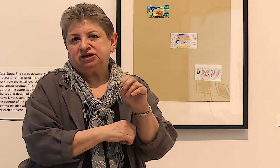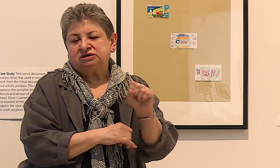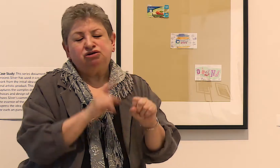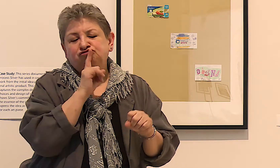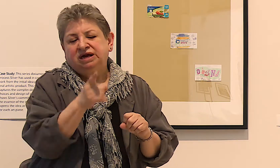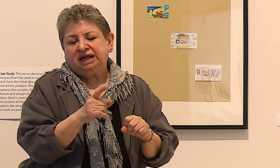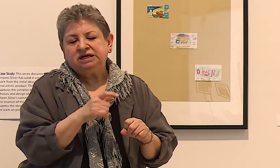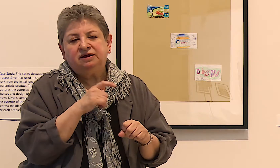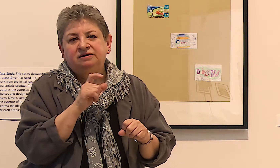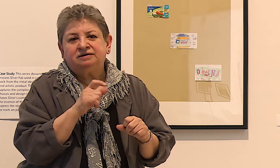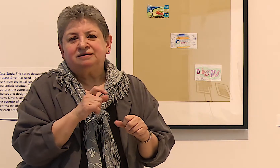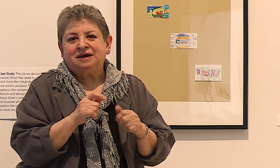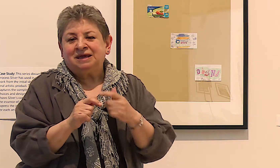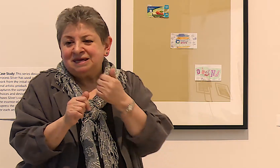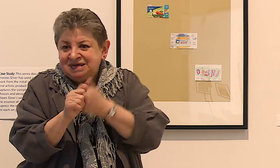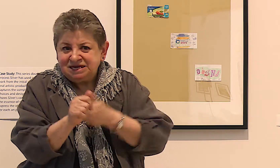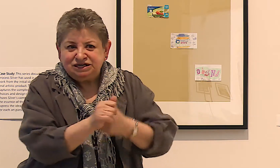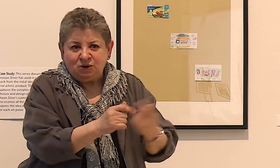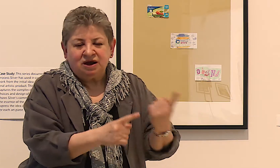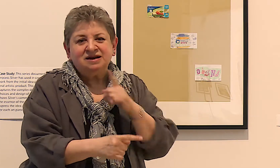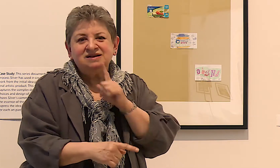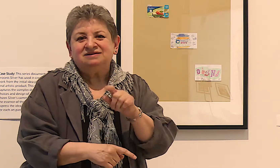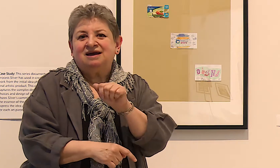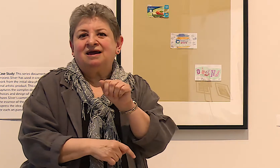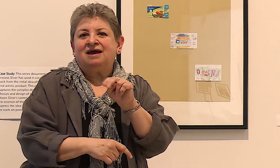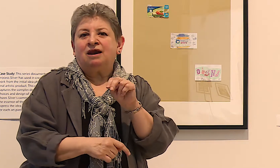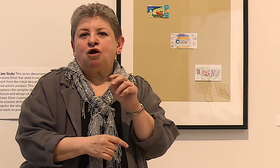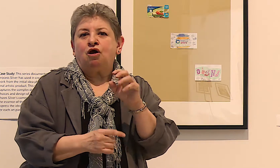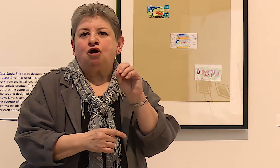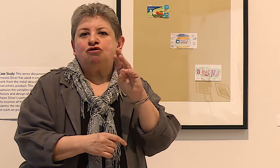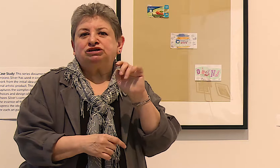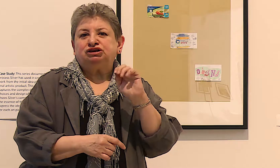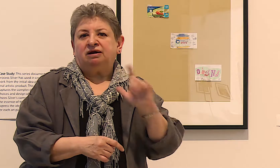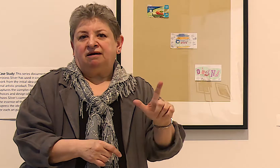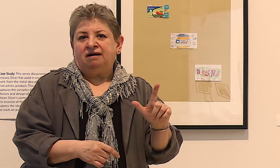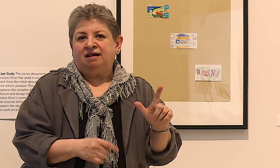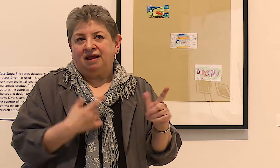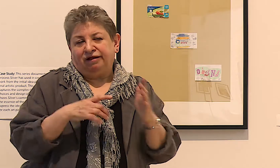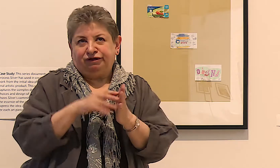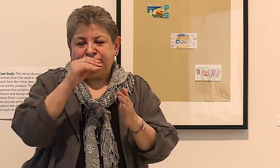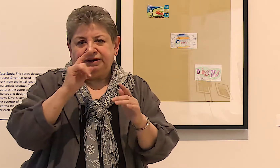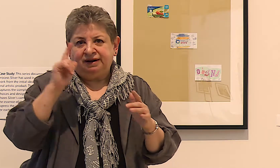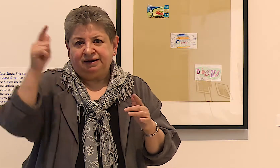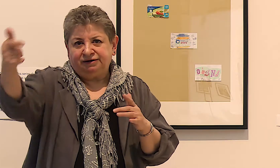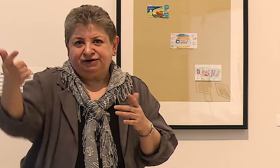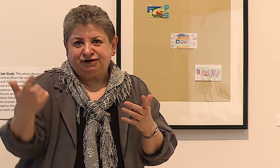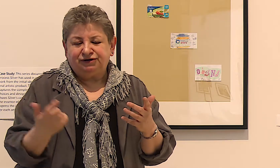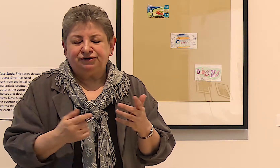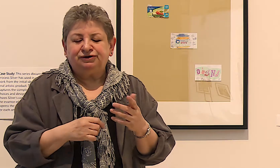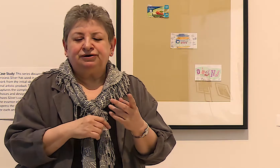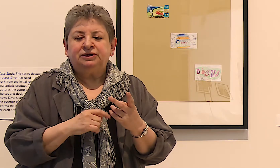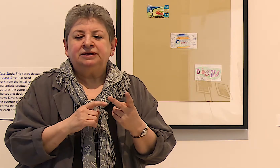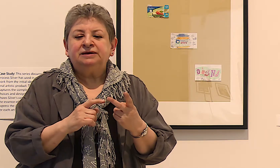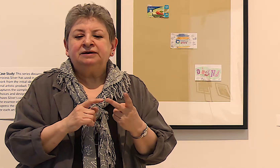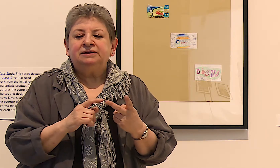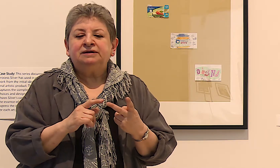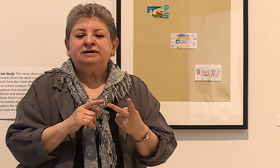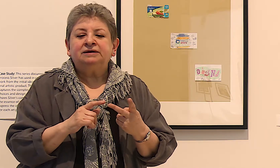And really, that's not what they should be called. Each of them is an original in its own right, and I learned that later on.